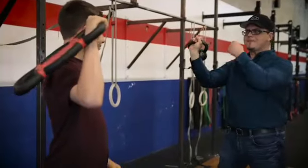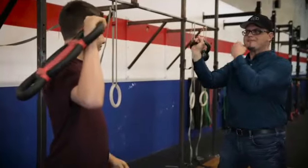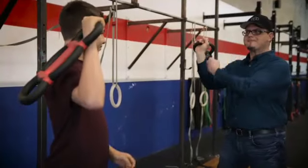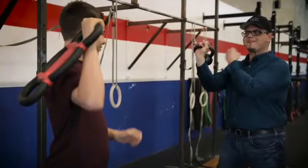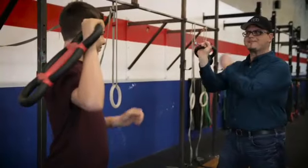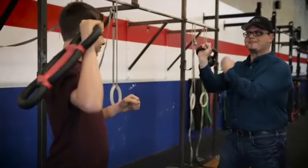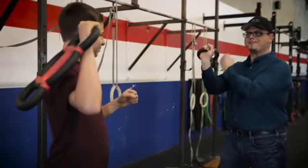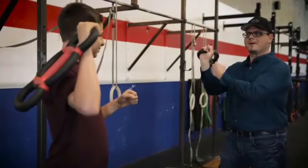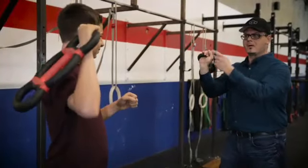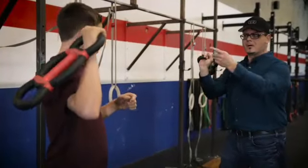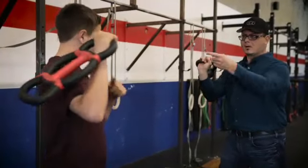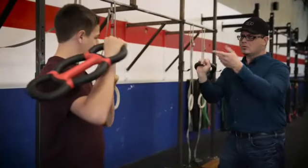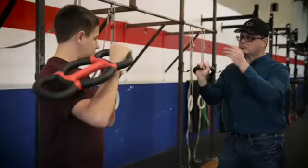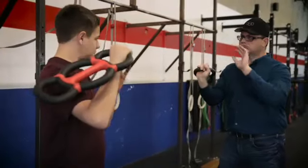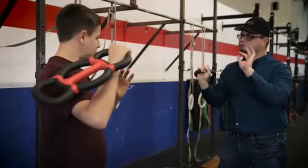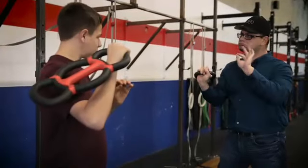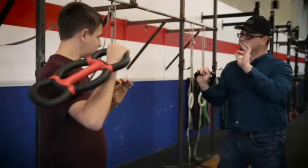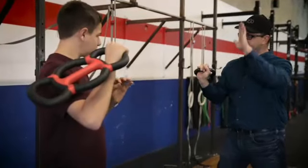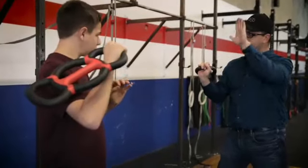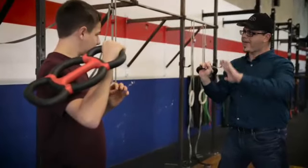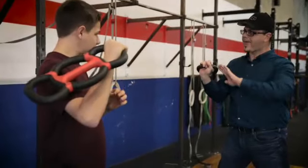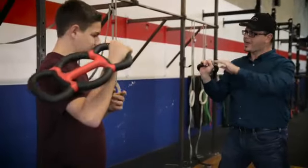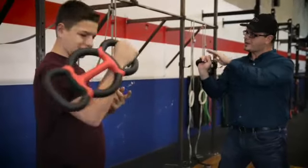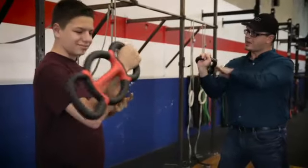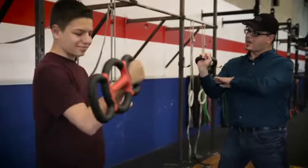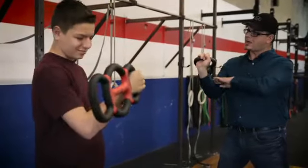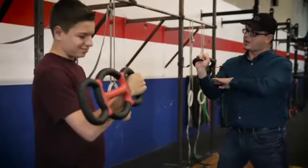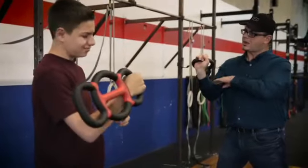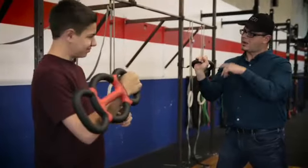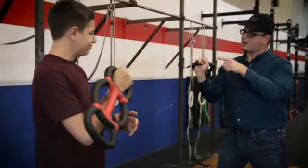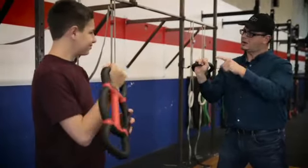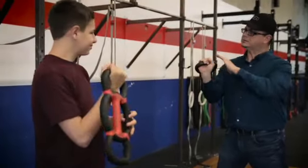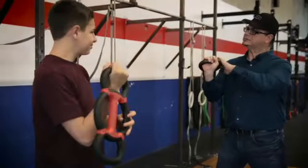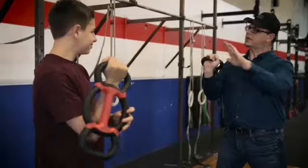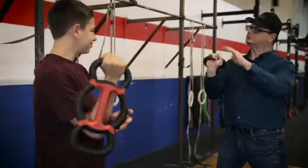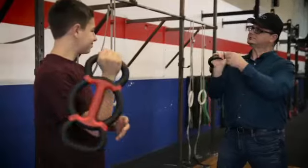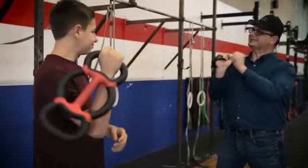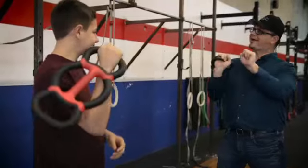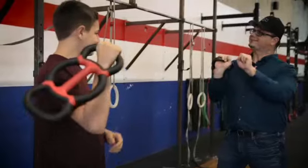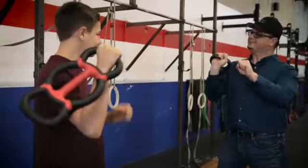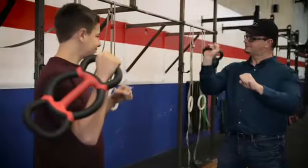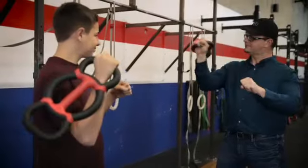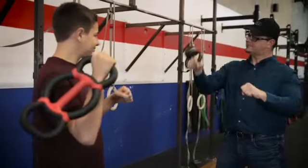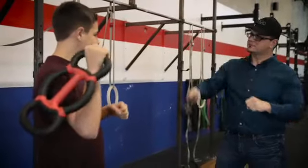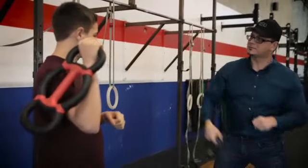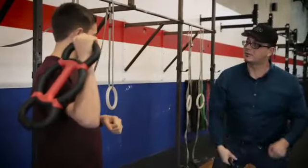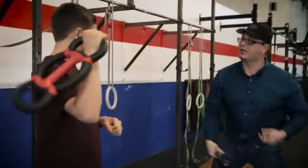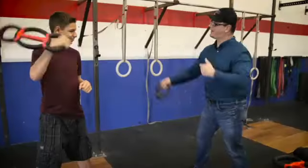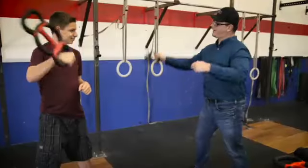That bumps against my wrist. The gripbell doesn't do that to you. It's nice to feel safe.